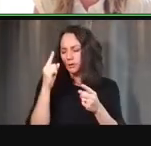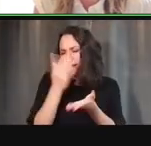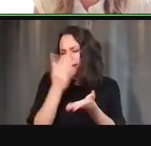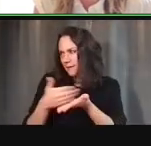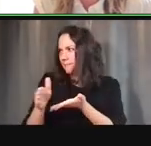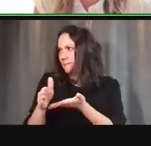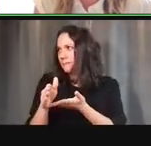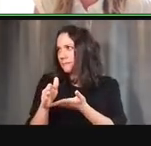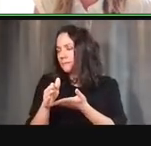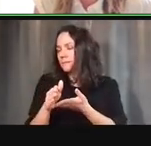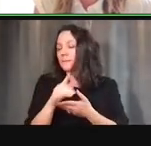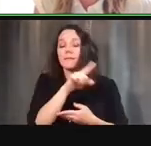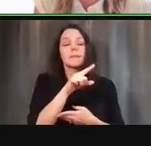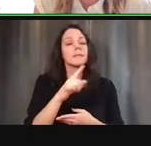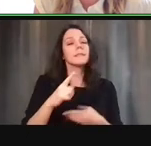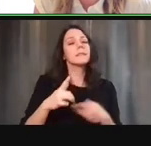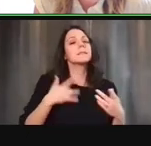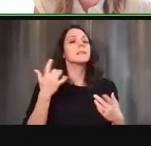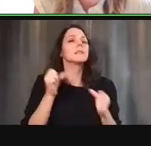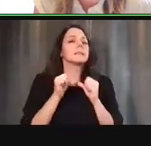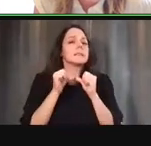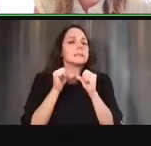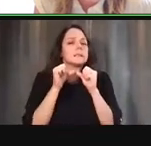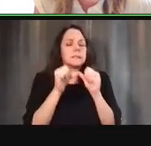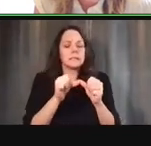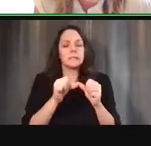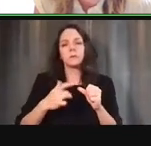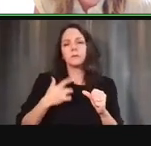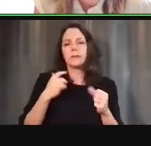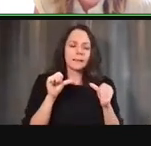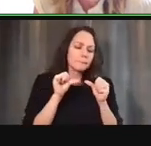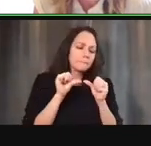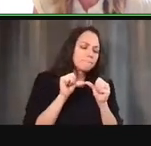pain and loss, increasing the feeling of isolation.